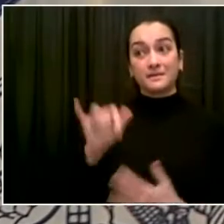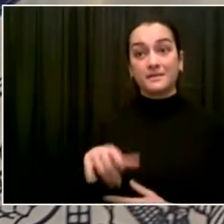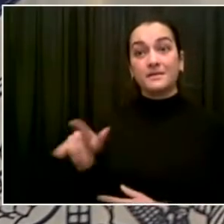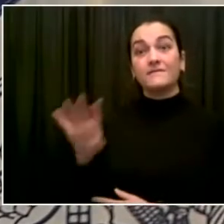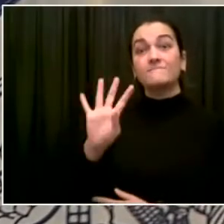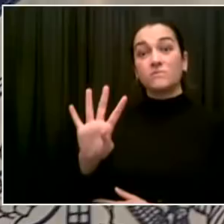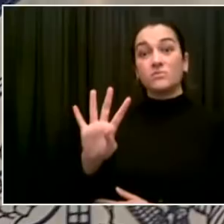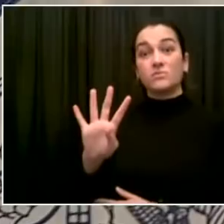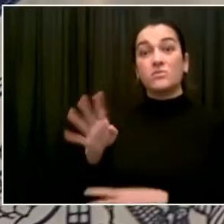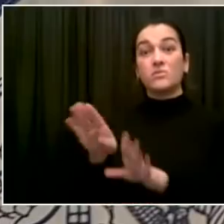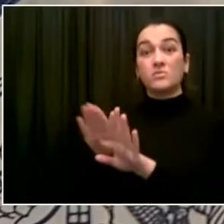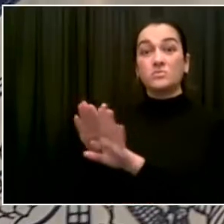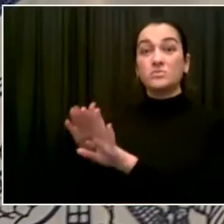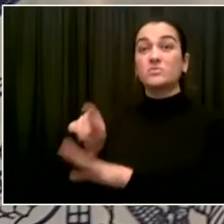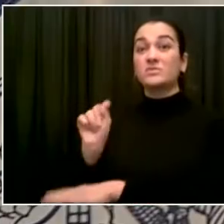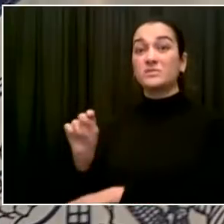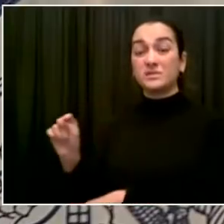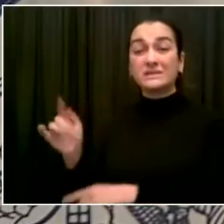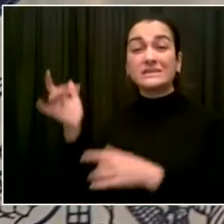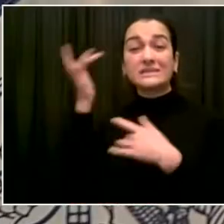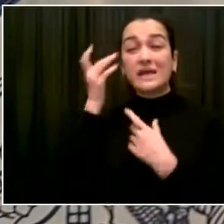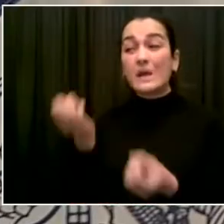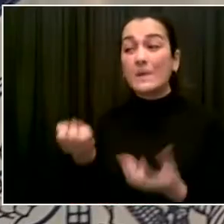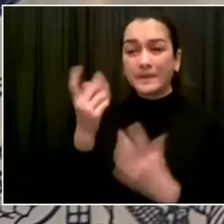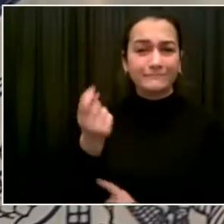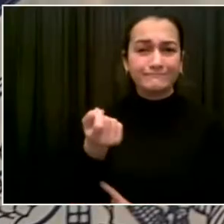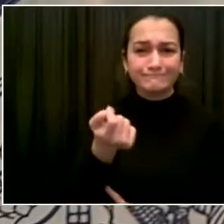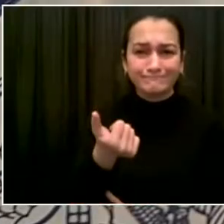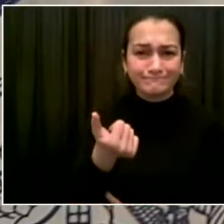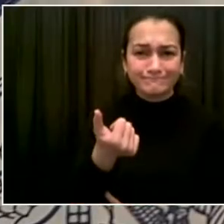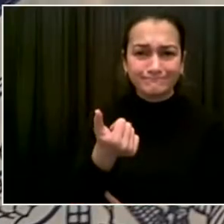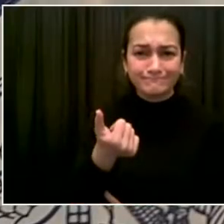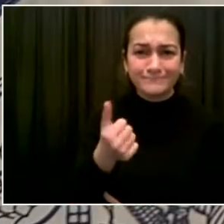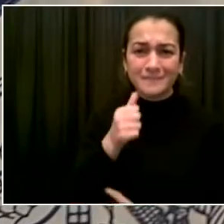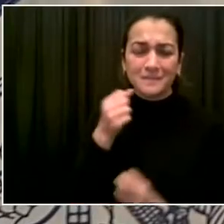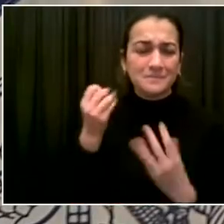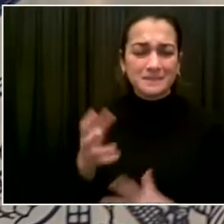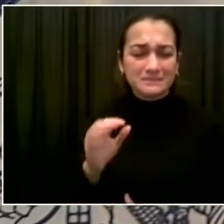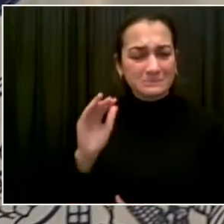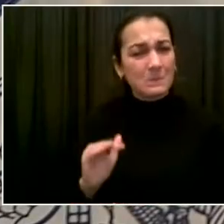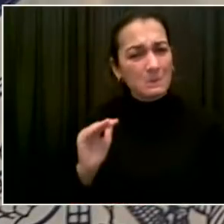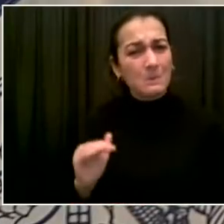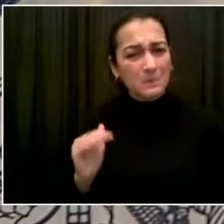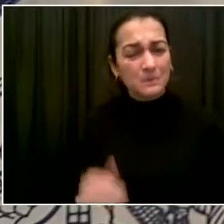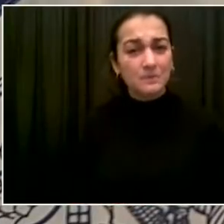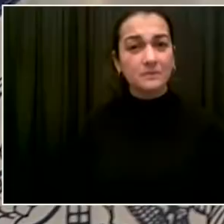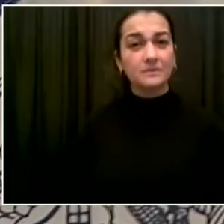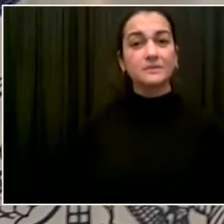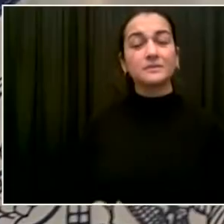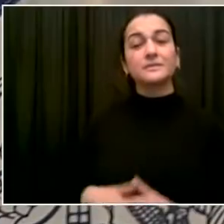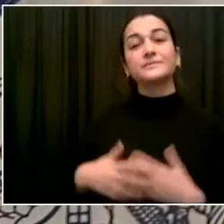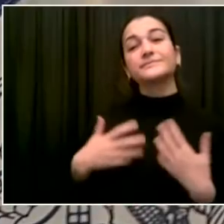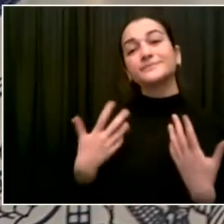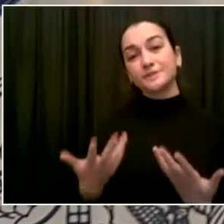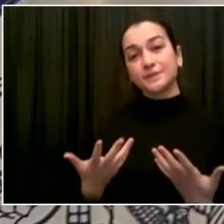CITY. THE SITUATION ROOM HAS BEEN BEEFED UP IMEDMITEAL. Y LITERALLY